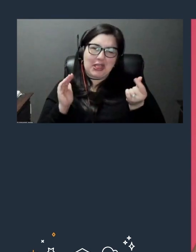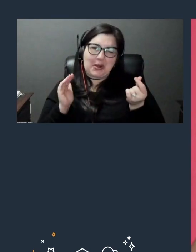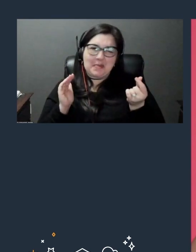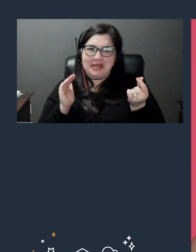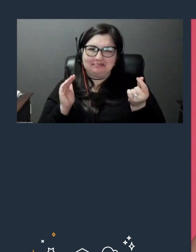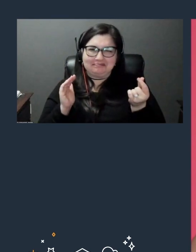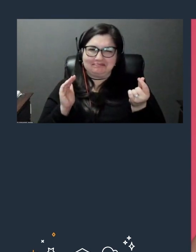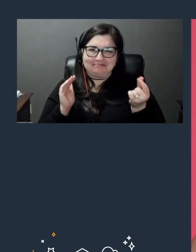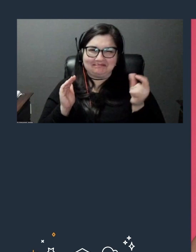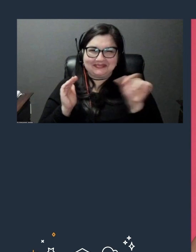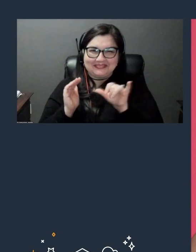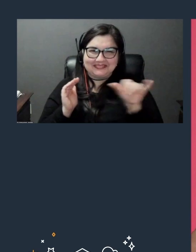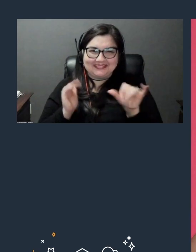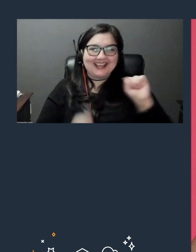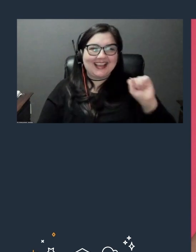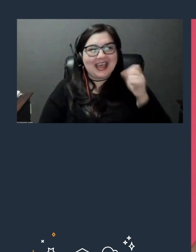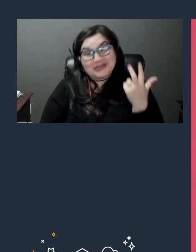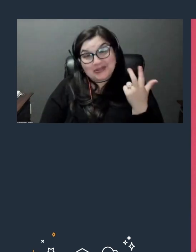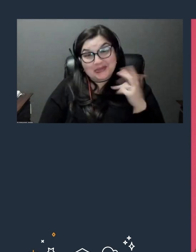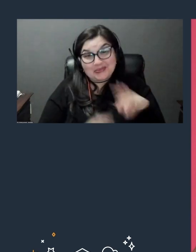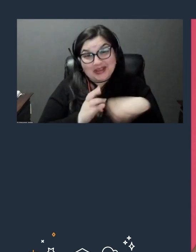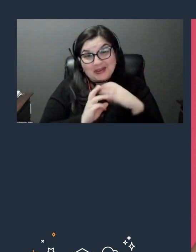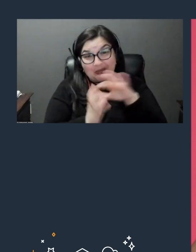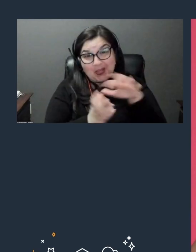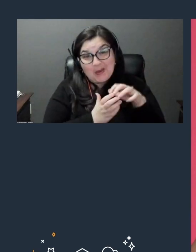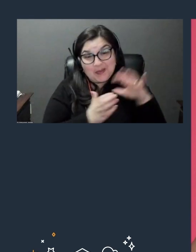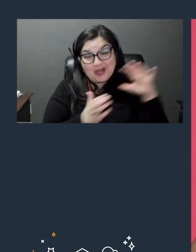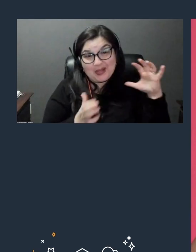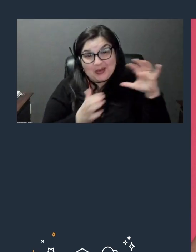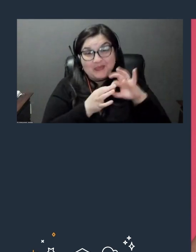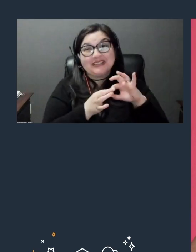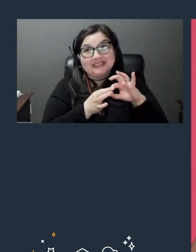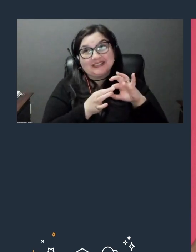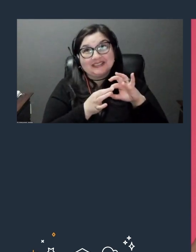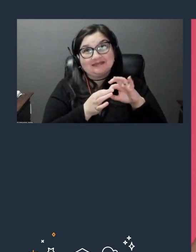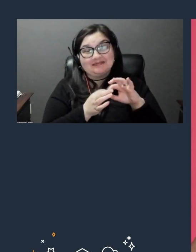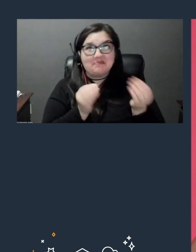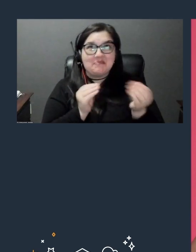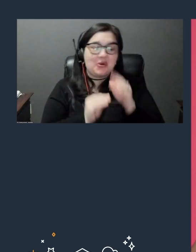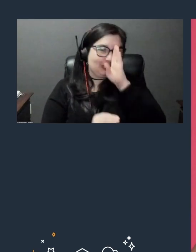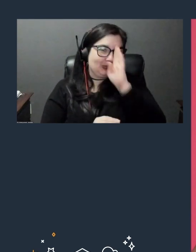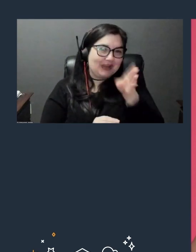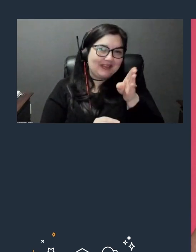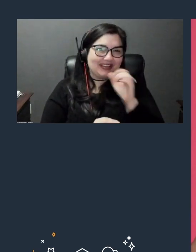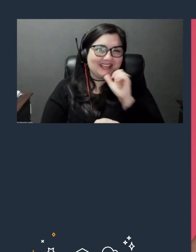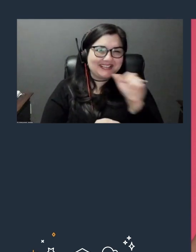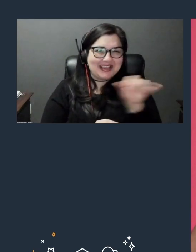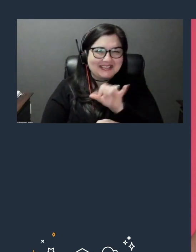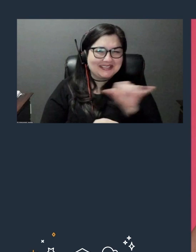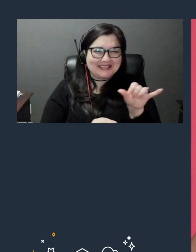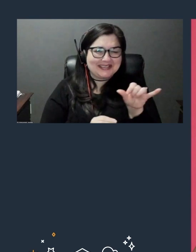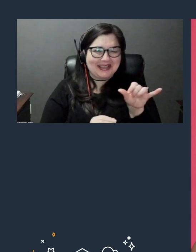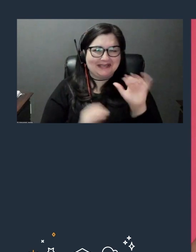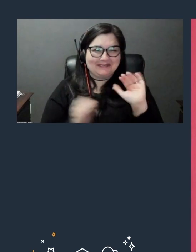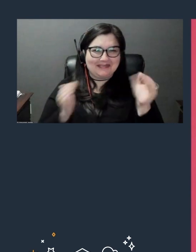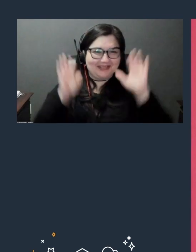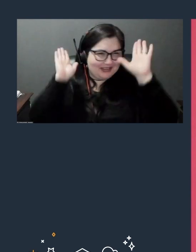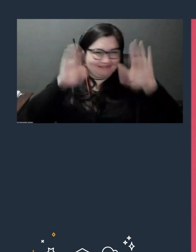S3's global reach is a little bit more straightforward, not quite as tortured a metaphor. So I'm gonna turn it over to Aditya and Neha